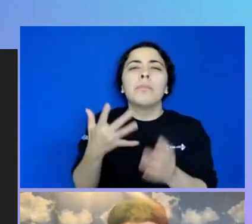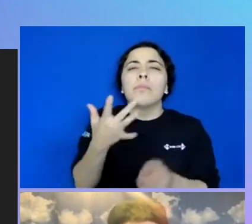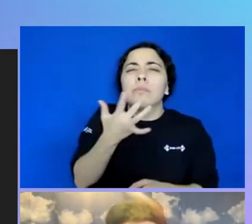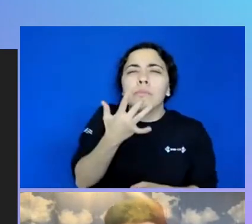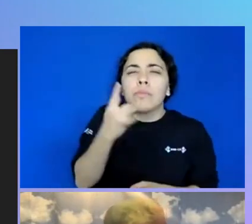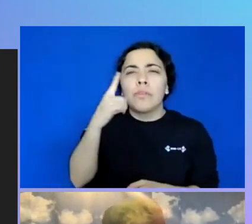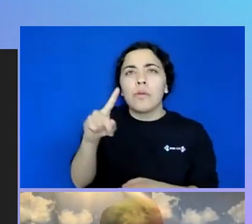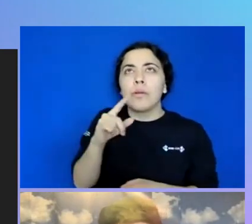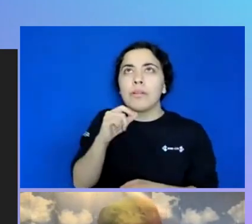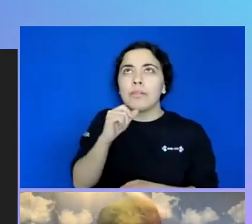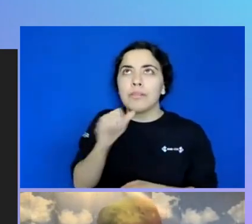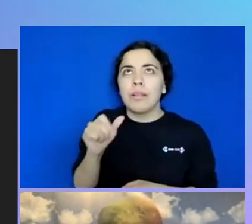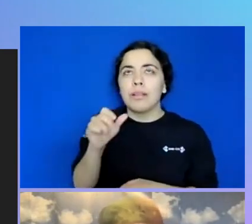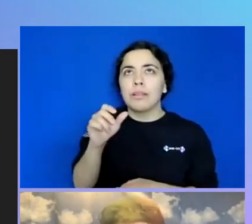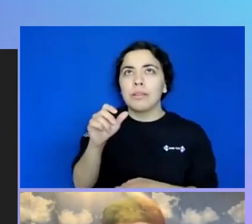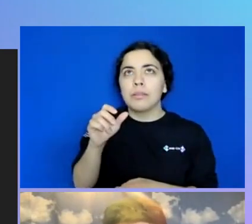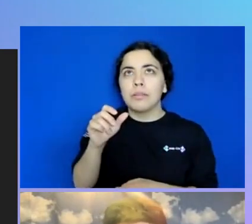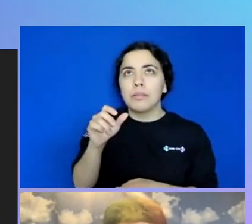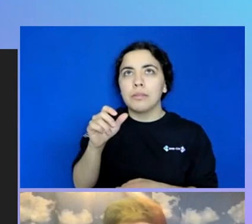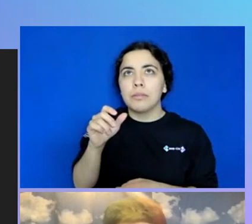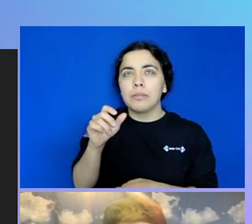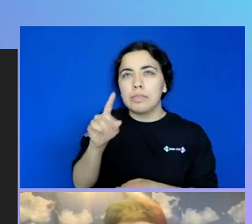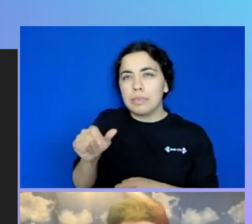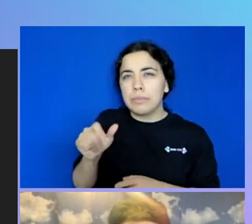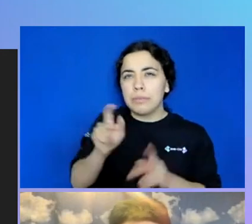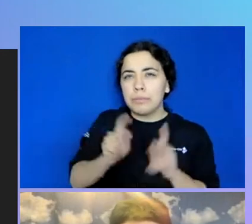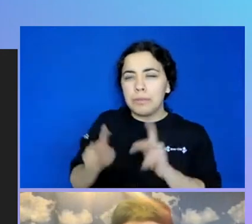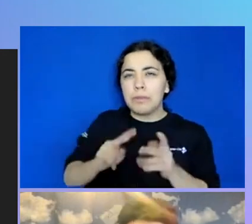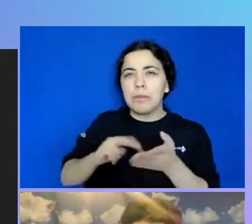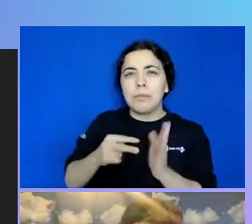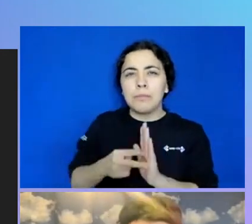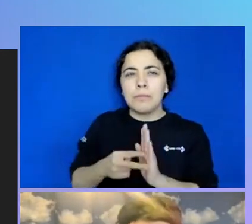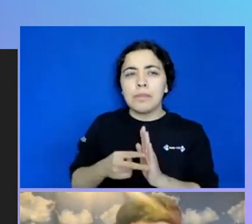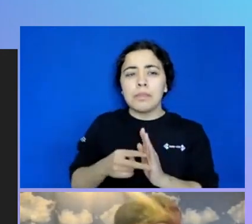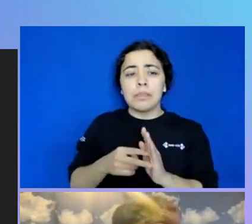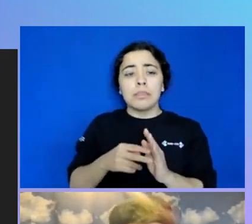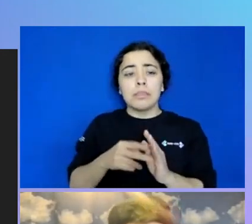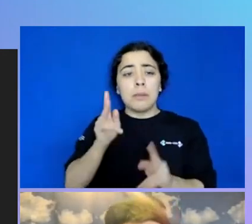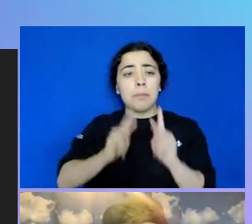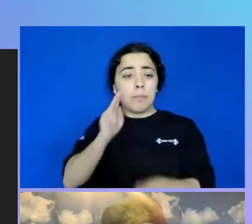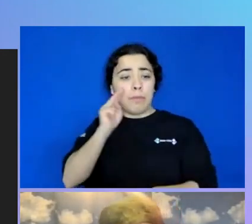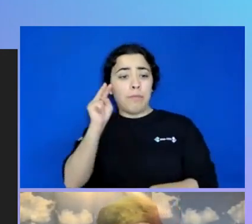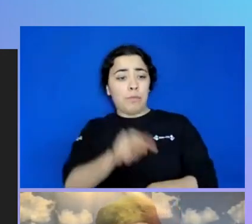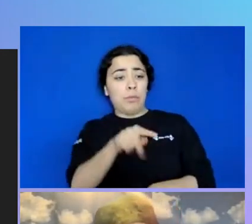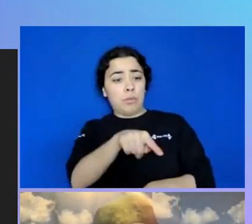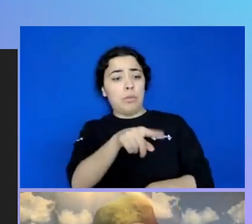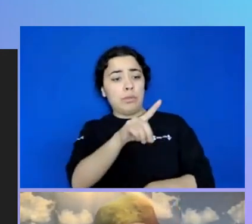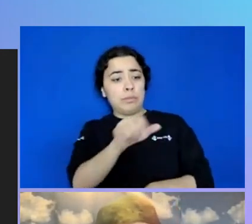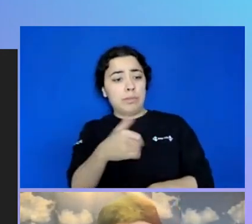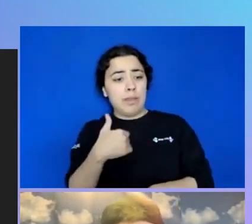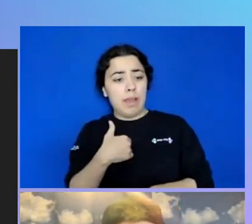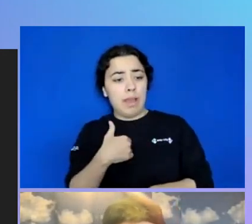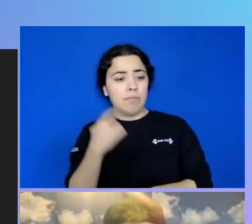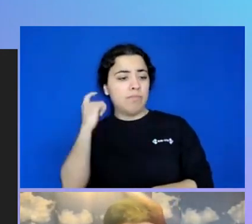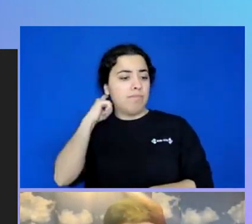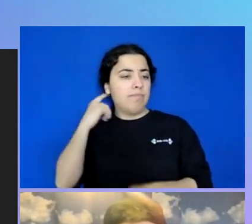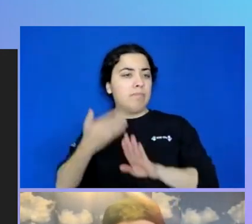people. Uh, and then when we start talking about these biases